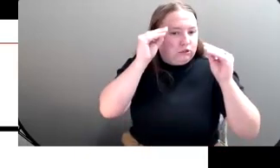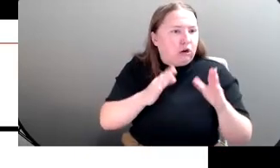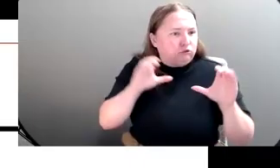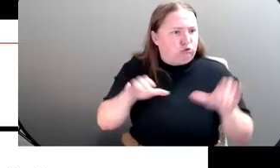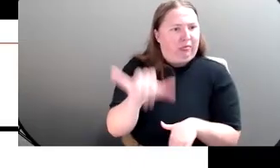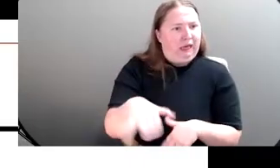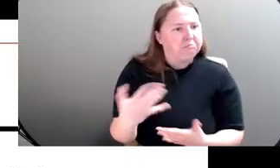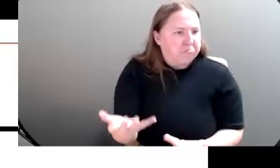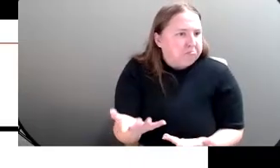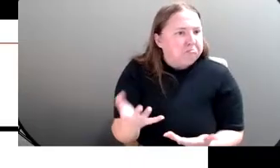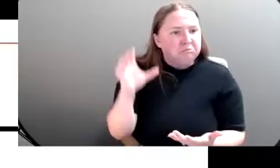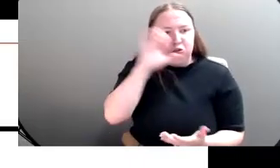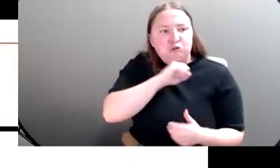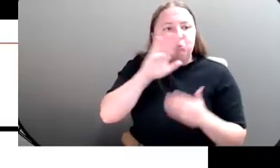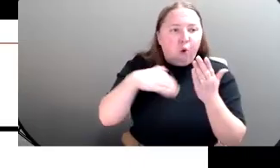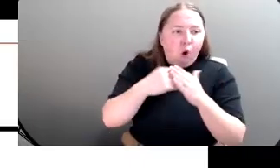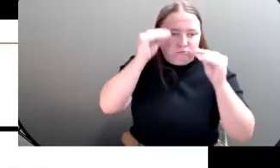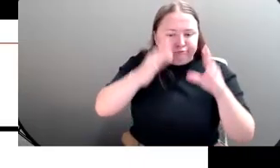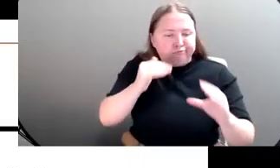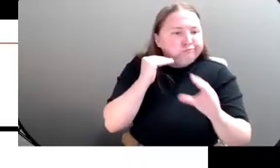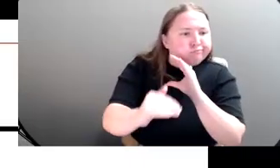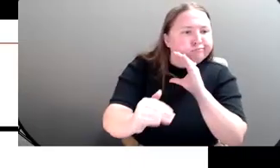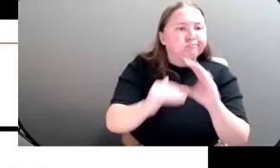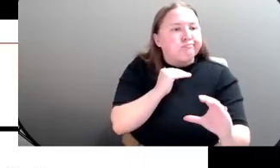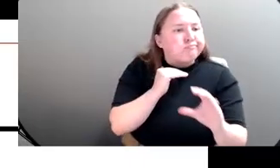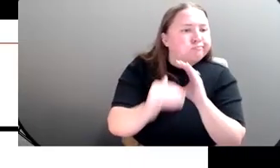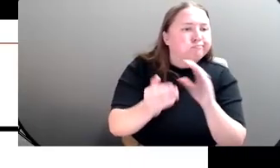All instructors are emailing or sending messages through their Canvas inbox.